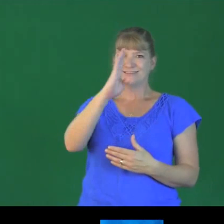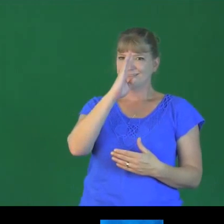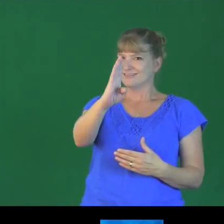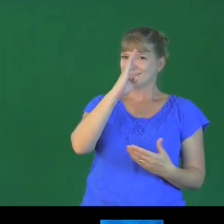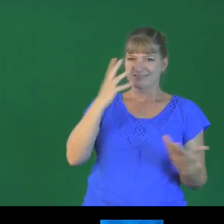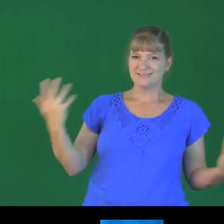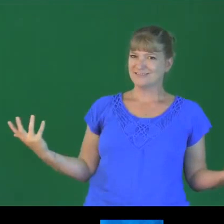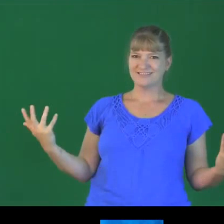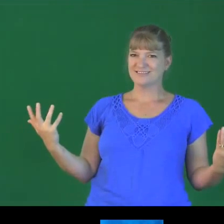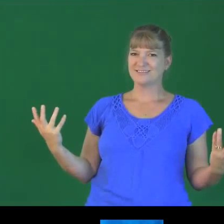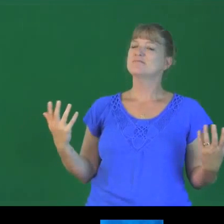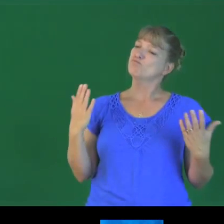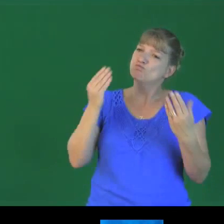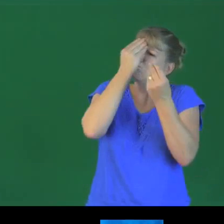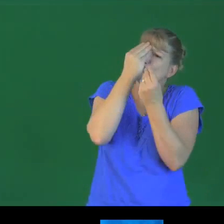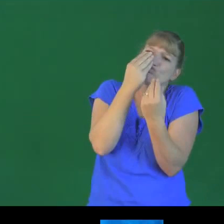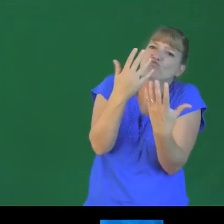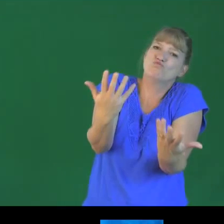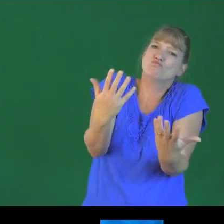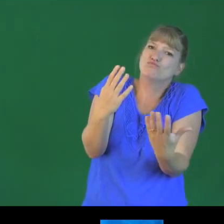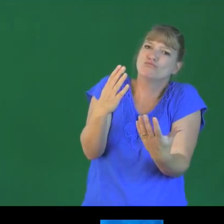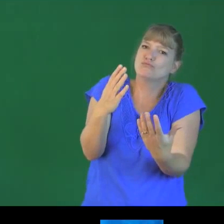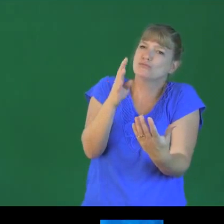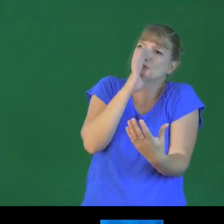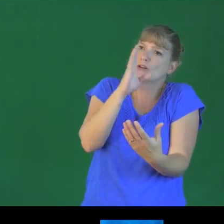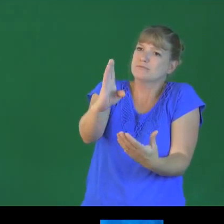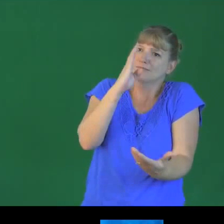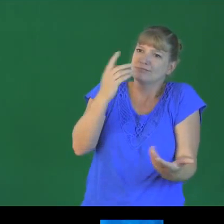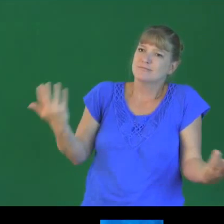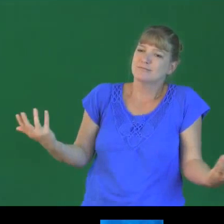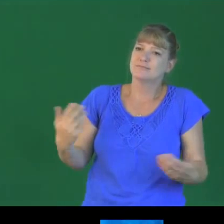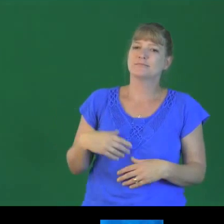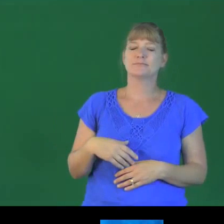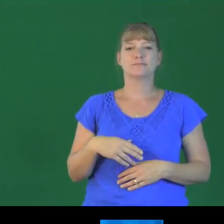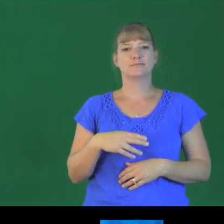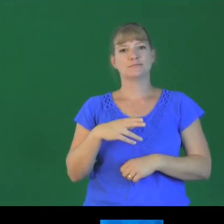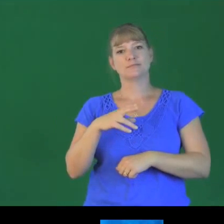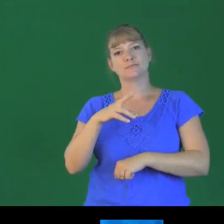So you can just gently let them know that. Tell the person to use natural gestures.